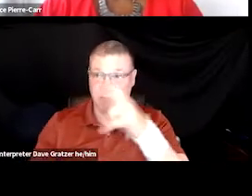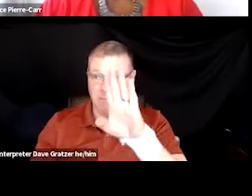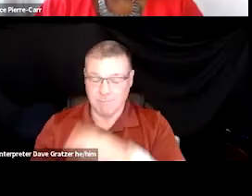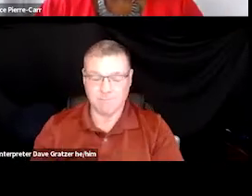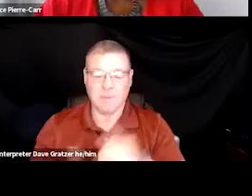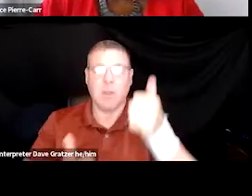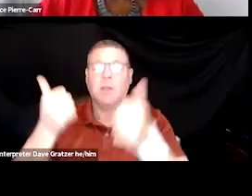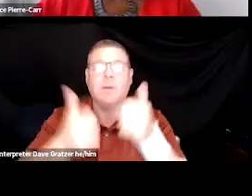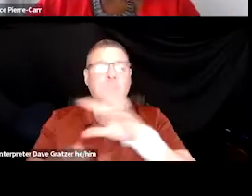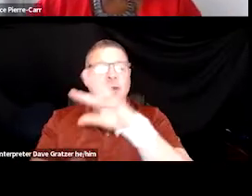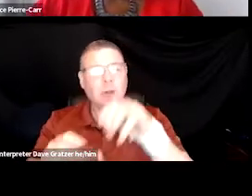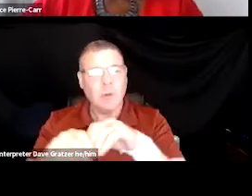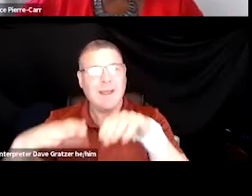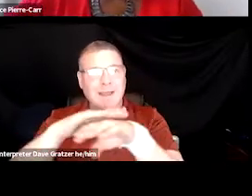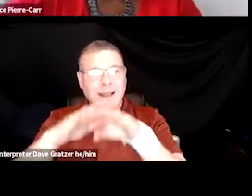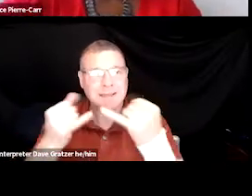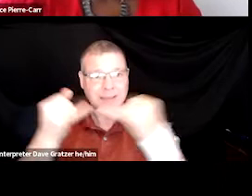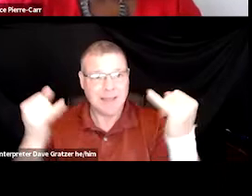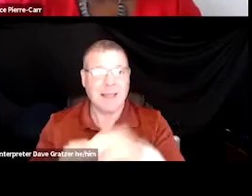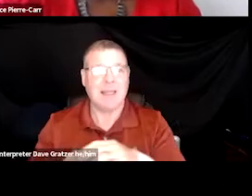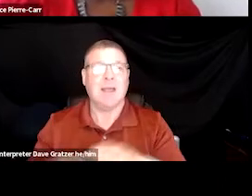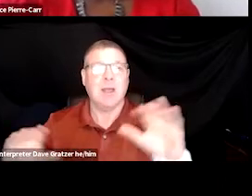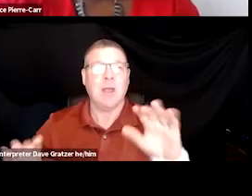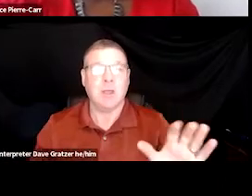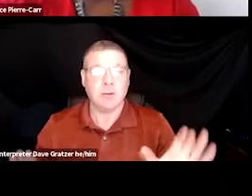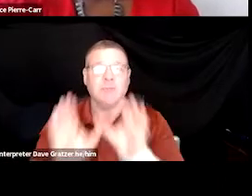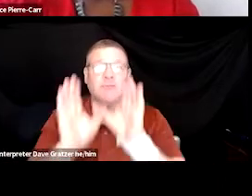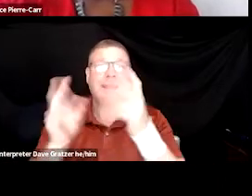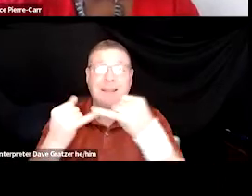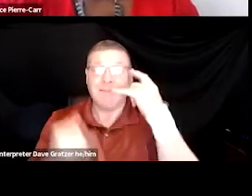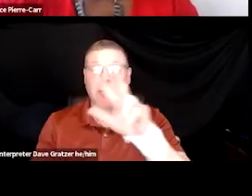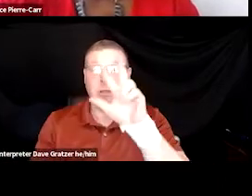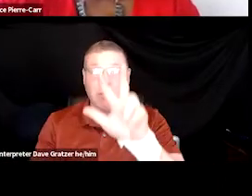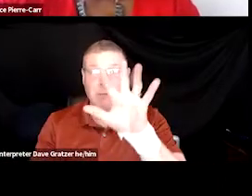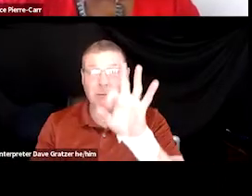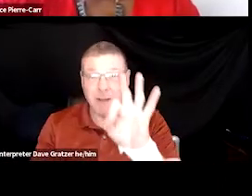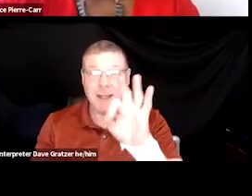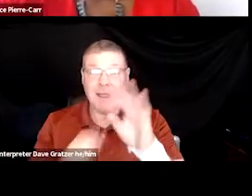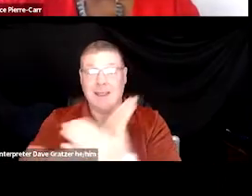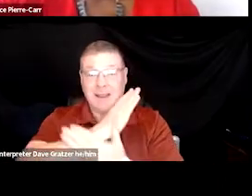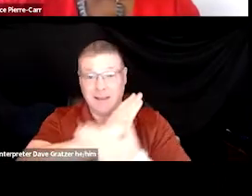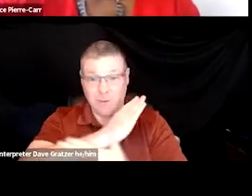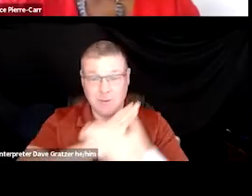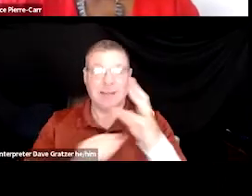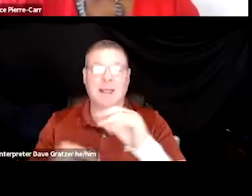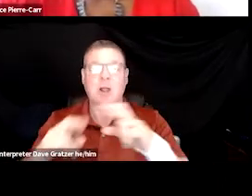which includes the access line, the crisis line for 39 Texas counties, the regional provider of